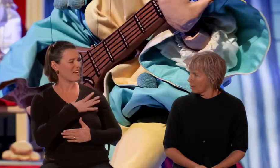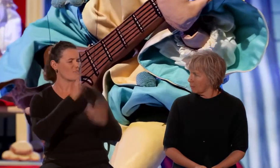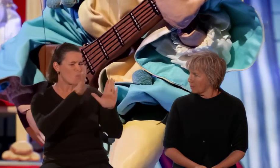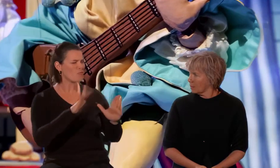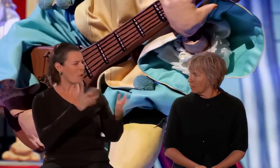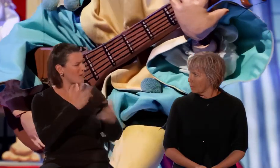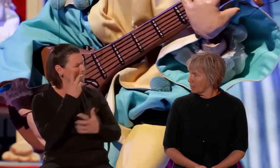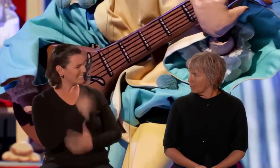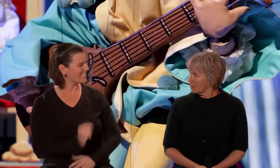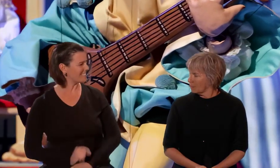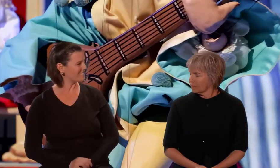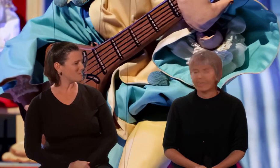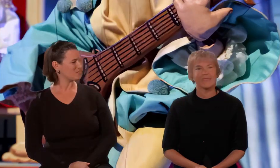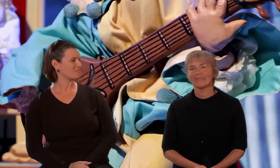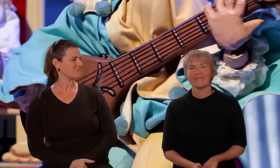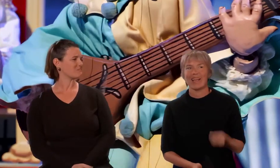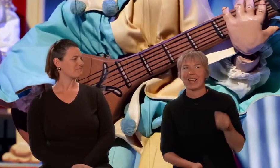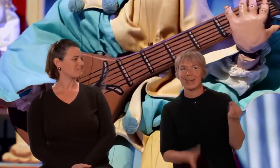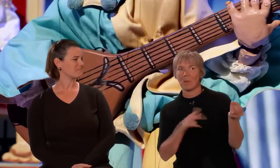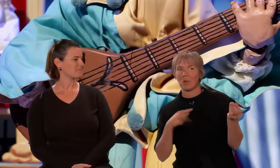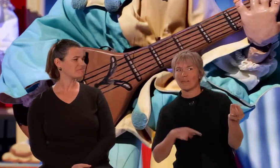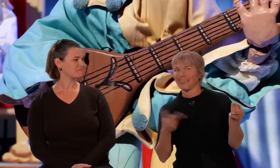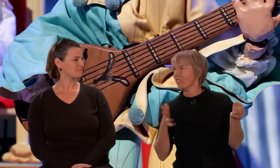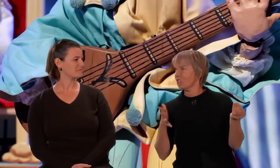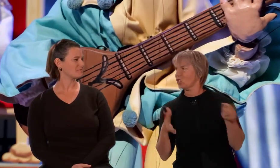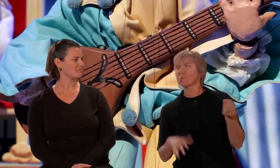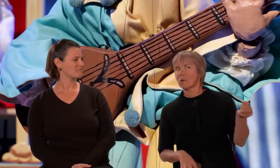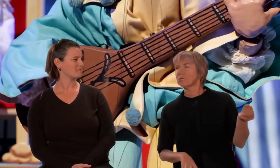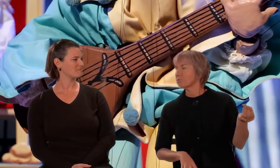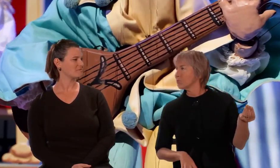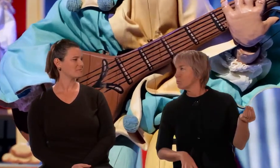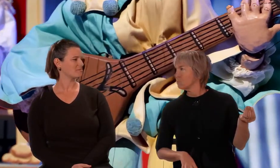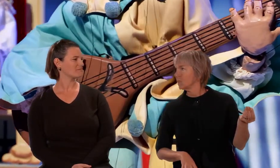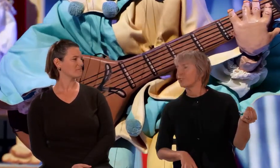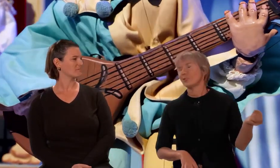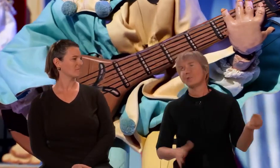[jester] I have already given it to the Princess, early this morning, and she was overjoyed.